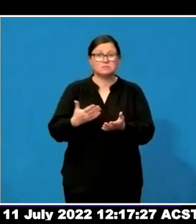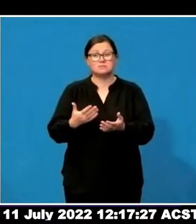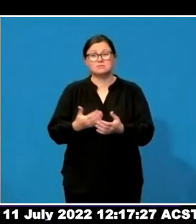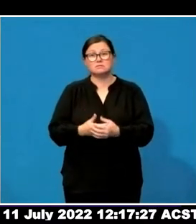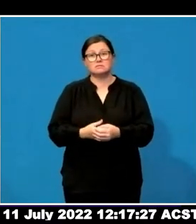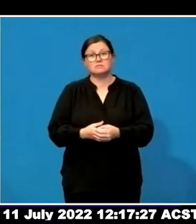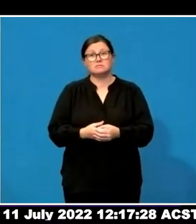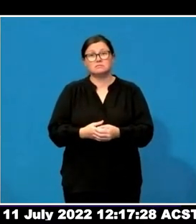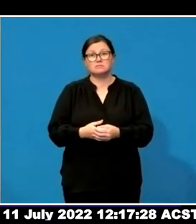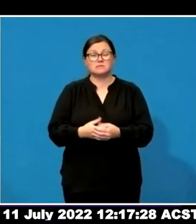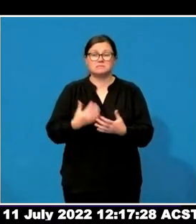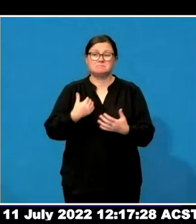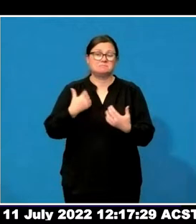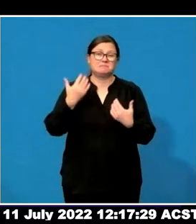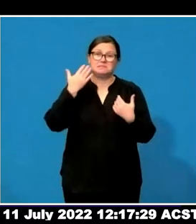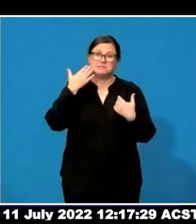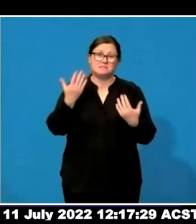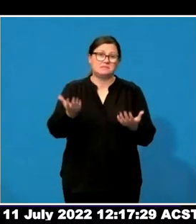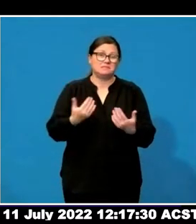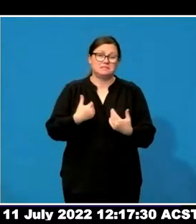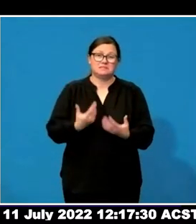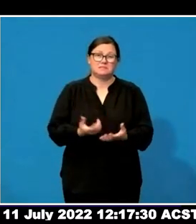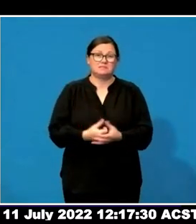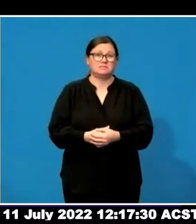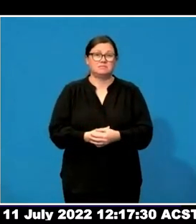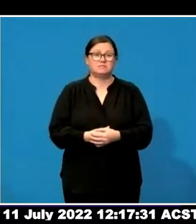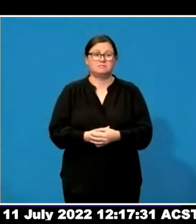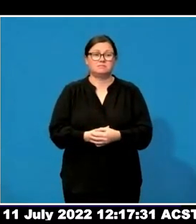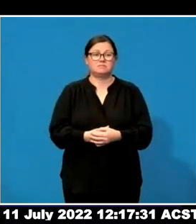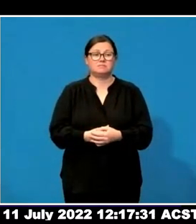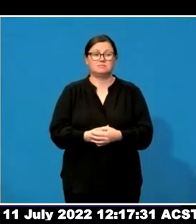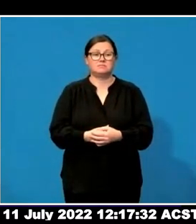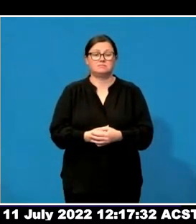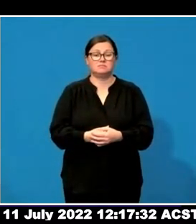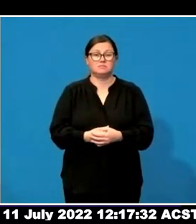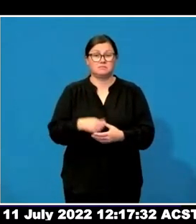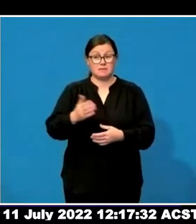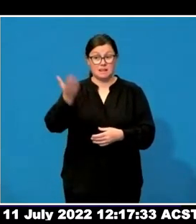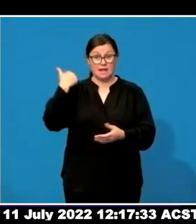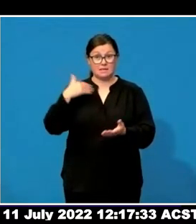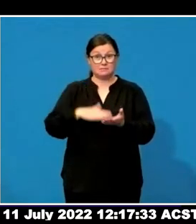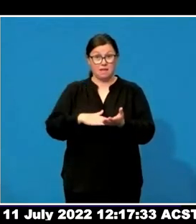Yeah. MS TARRAGO: Was it like that last month or longer?